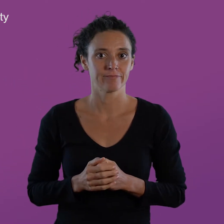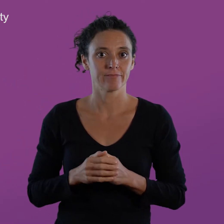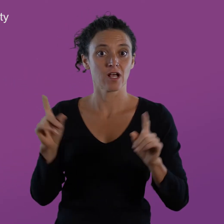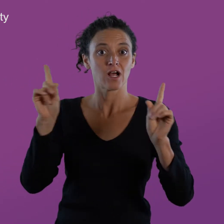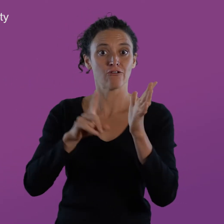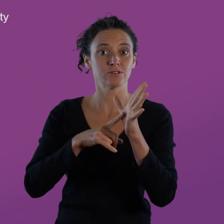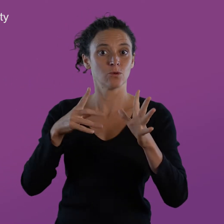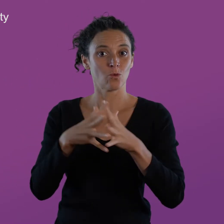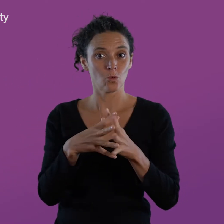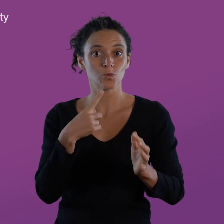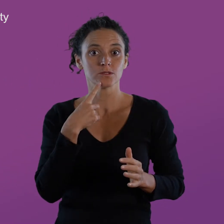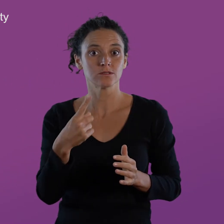This is because under the current law,